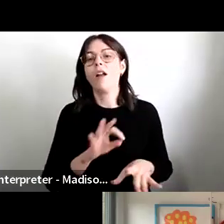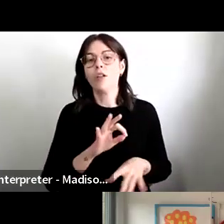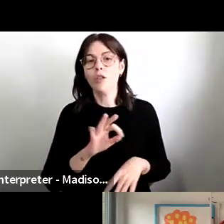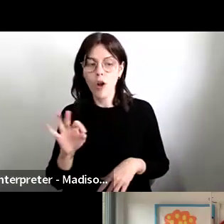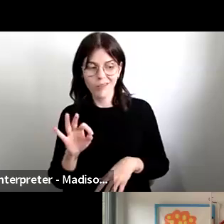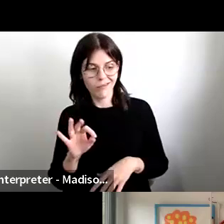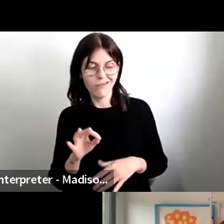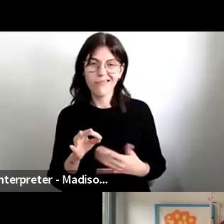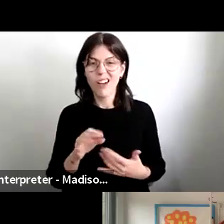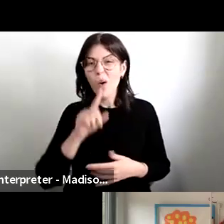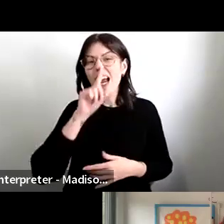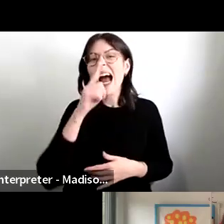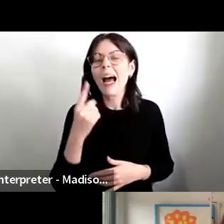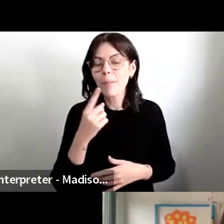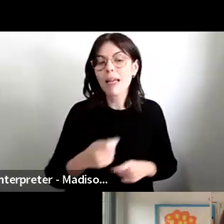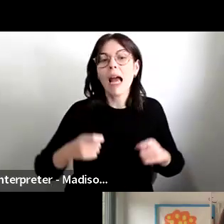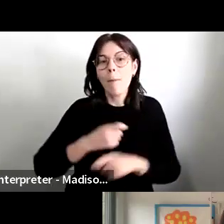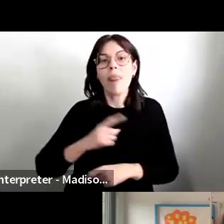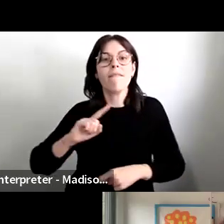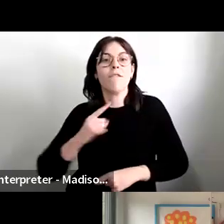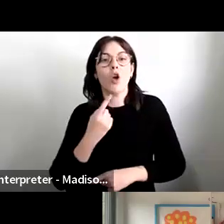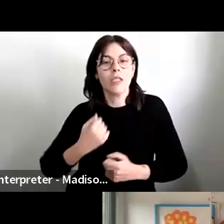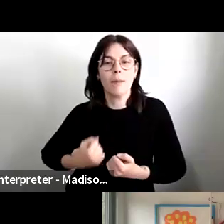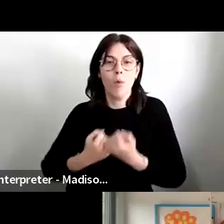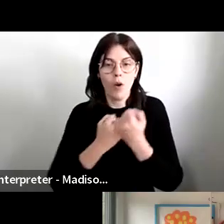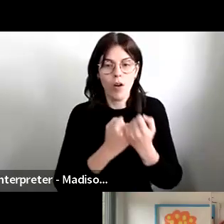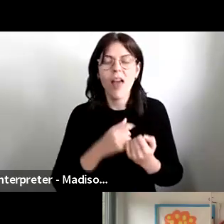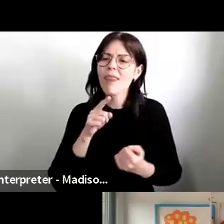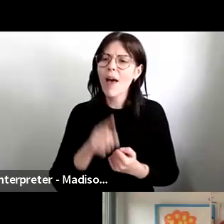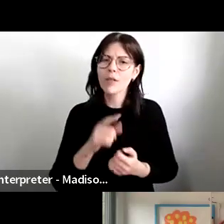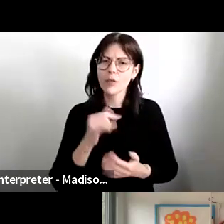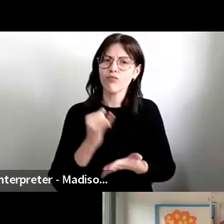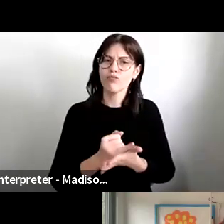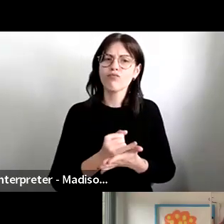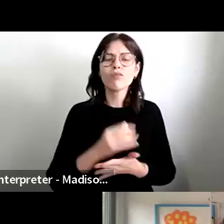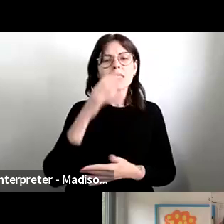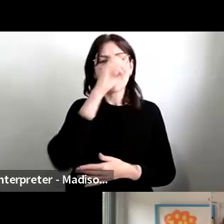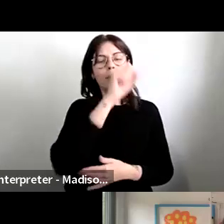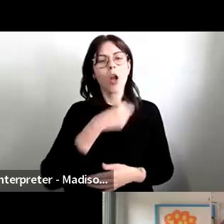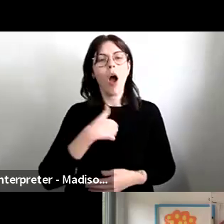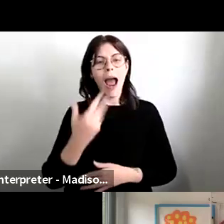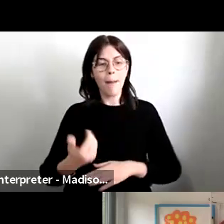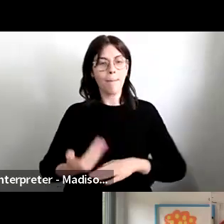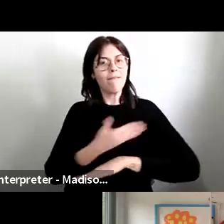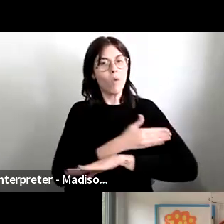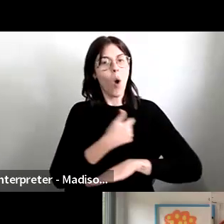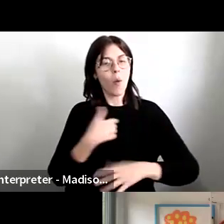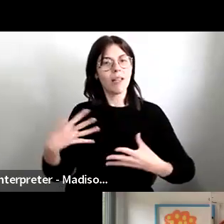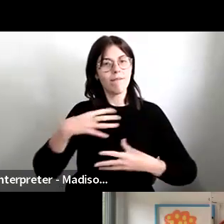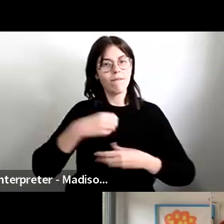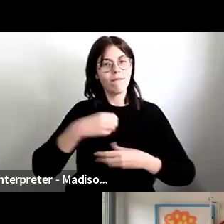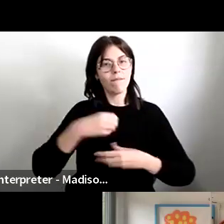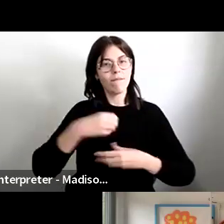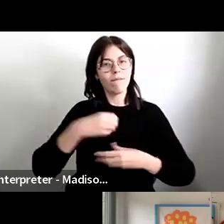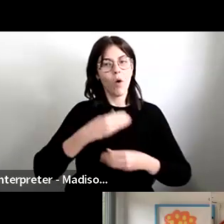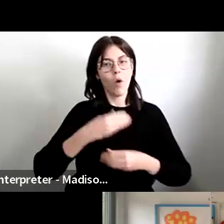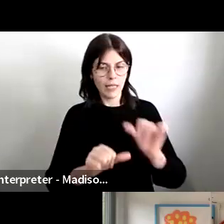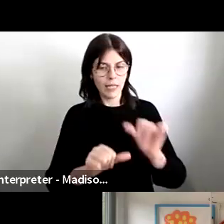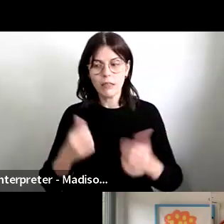of funding. That was an assumption prior to this process, just as an applicant. I thought, there